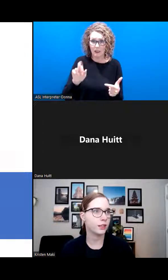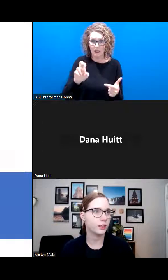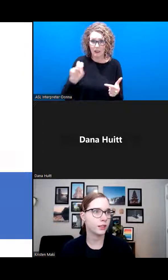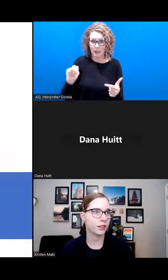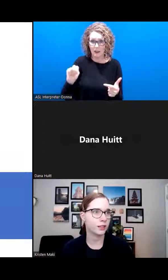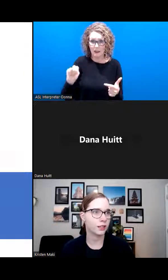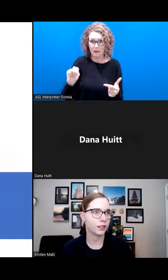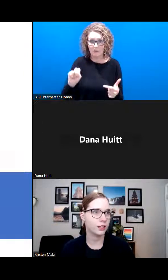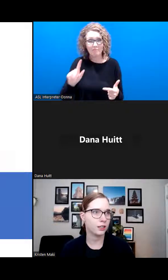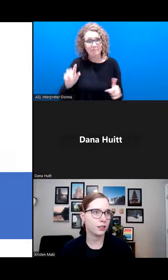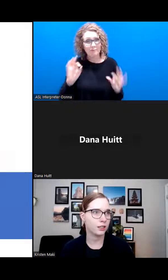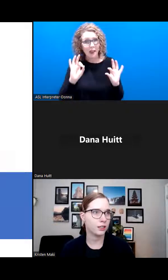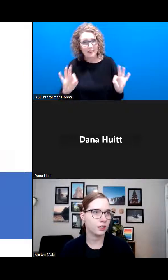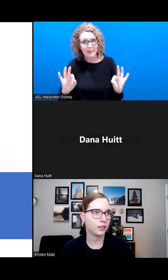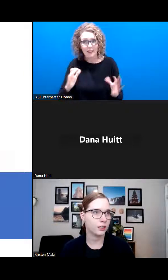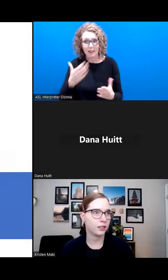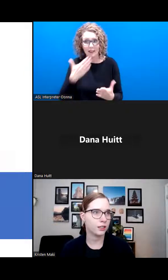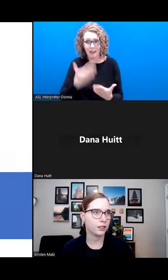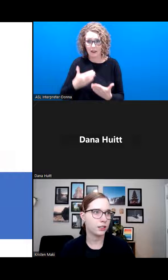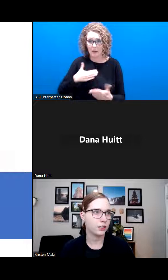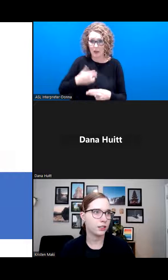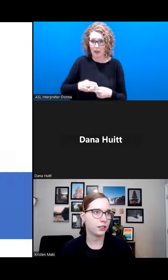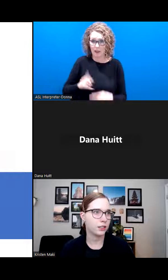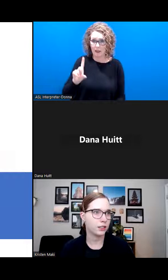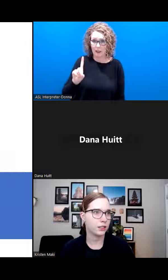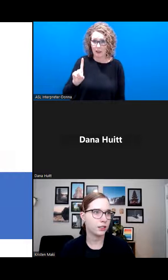s of that poll, so everyone should be able